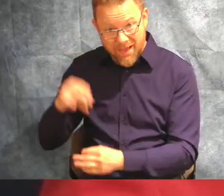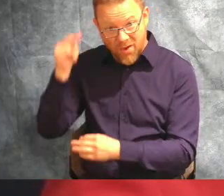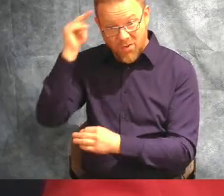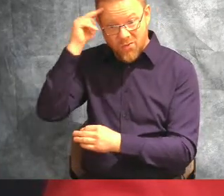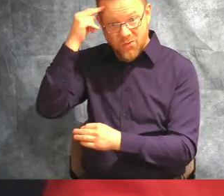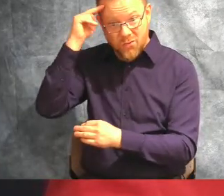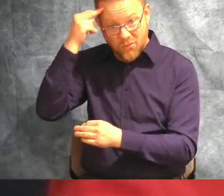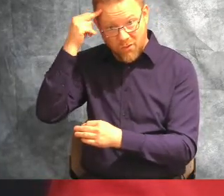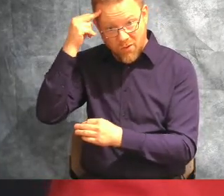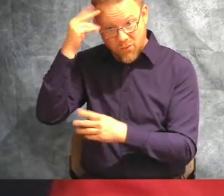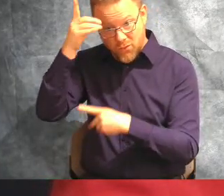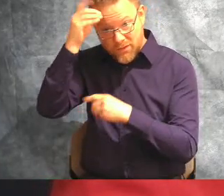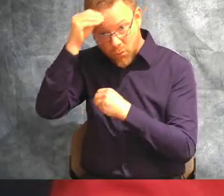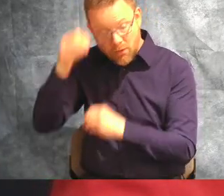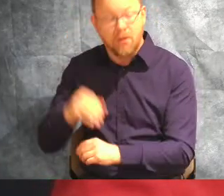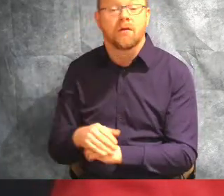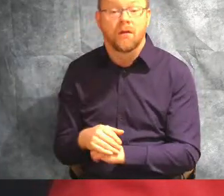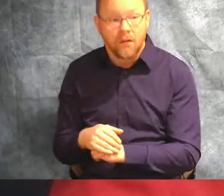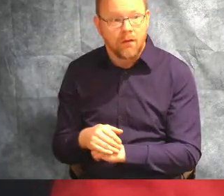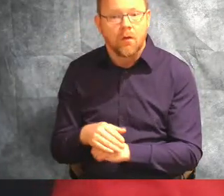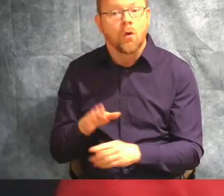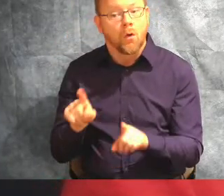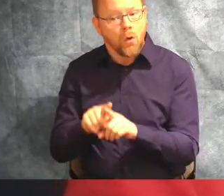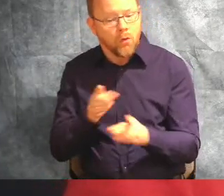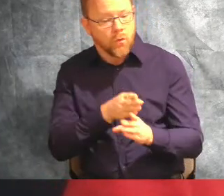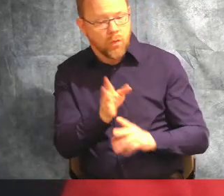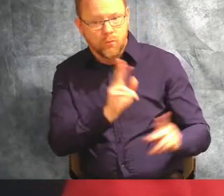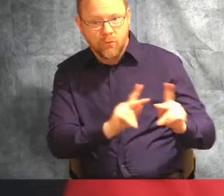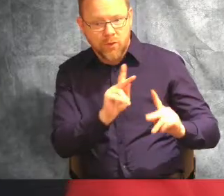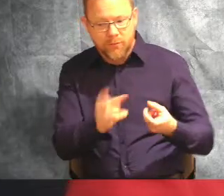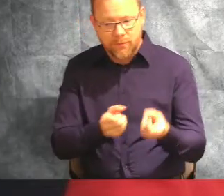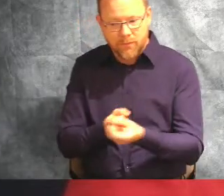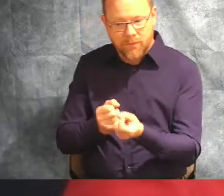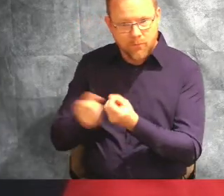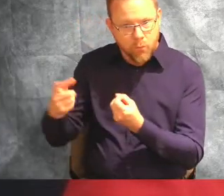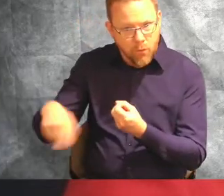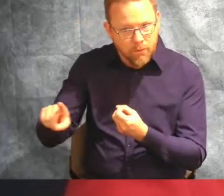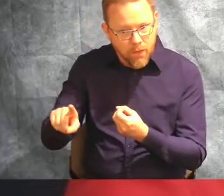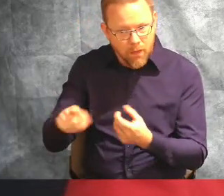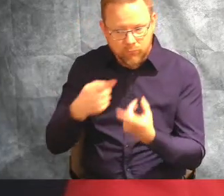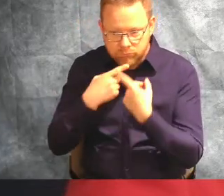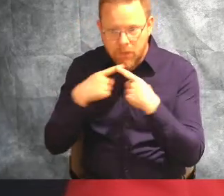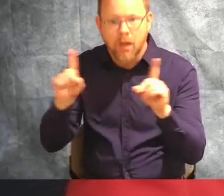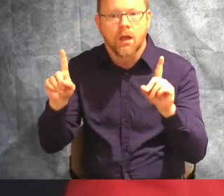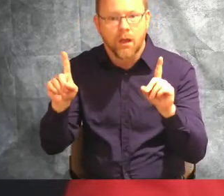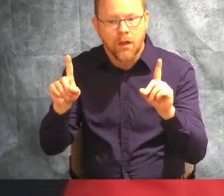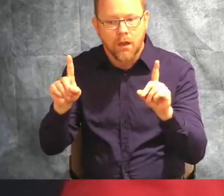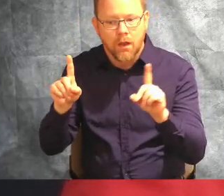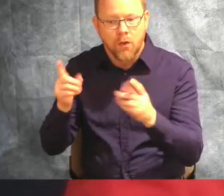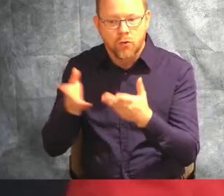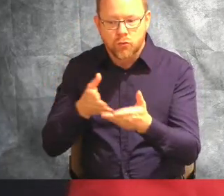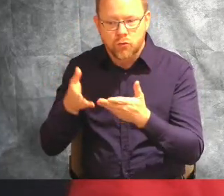disorder and the professionals who support them to achieve the need needed services for those